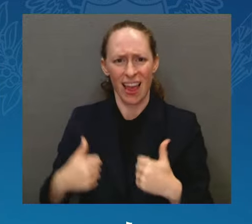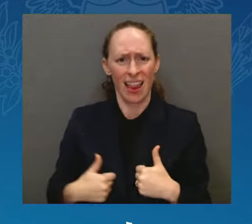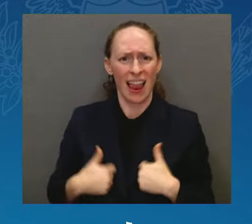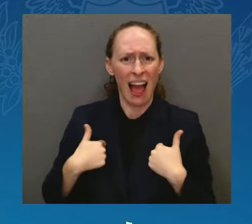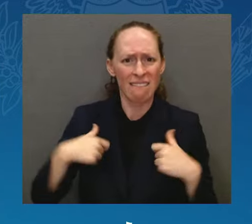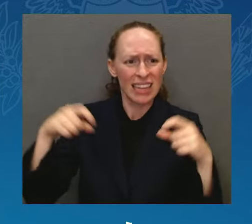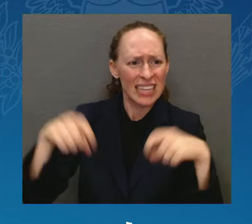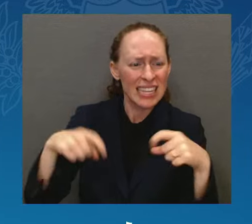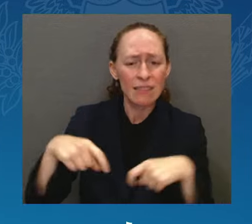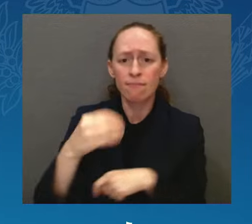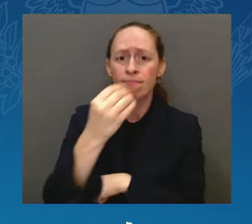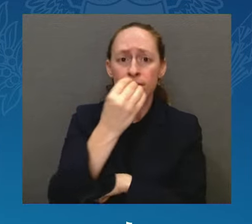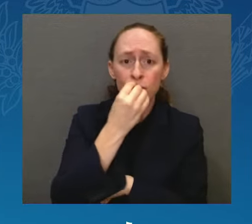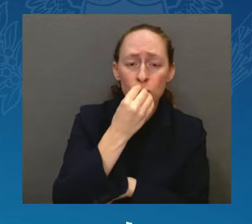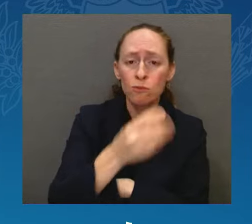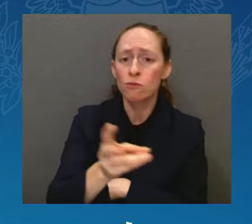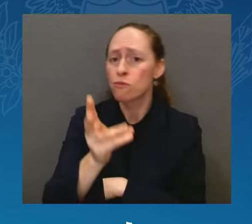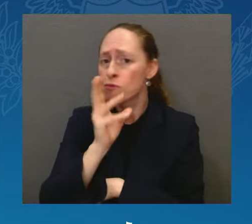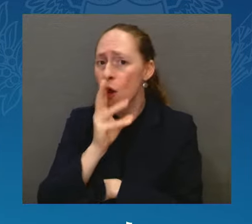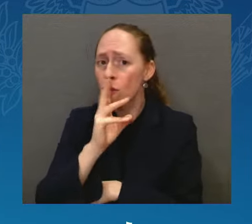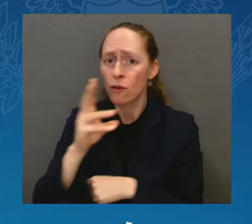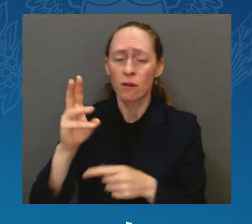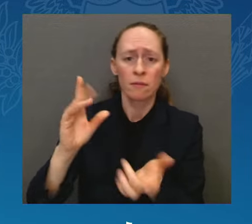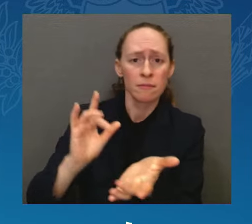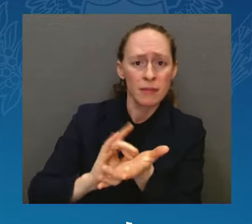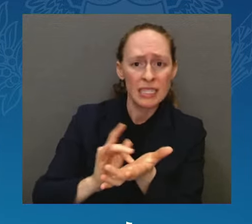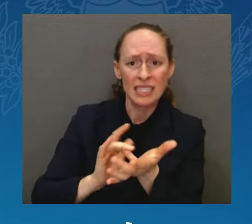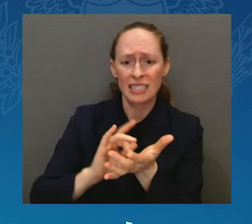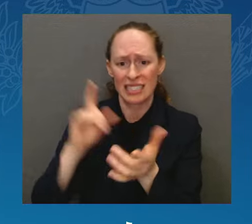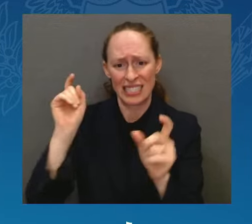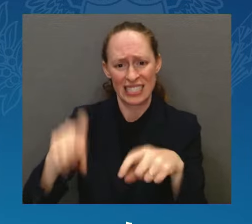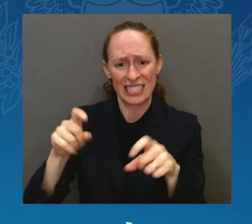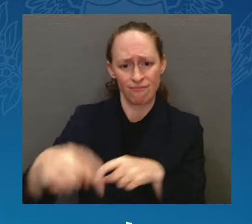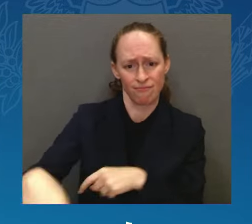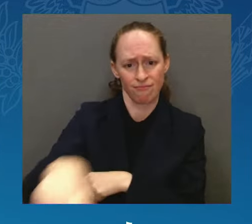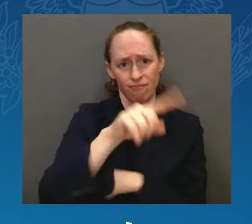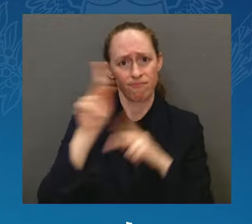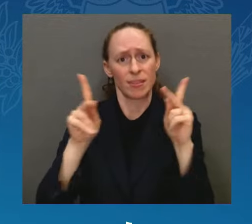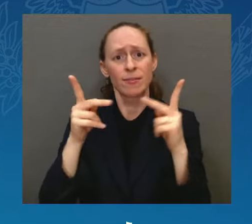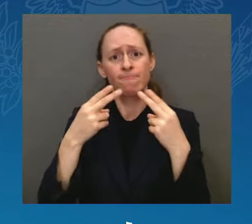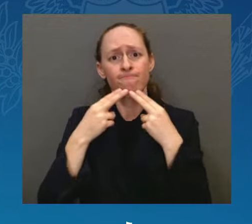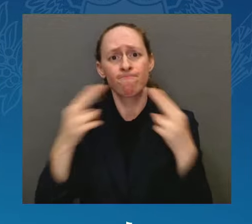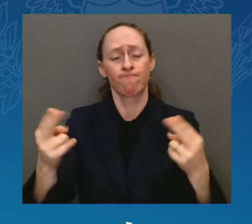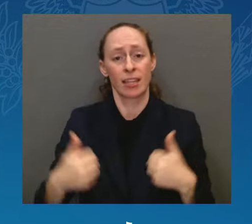The Biden-Harris administration is doing everything we can to get food and water